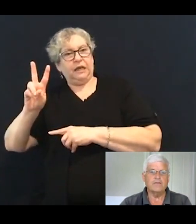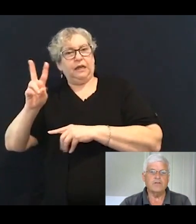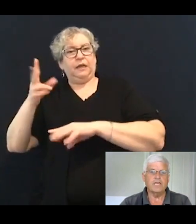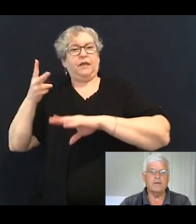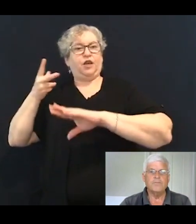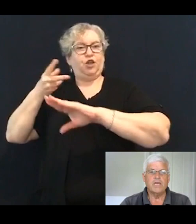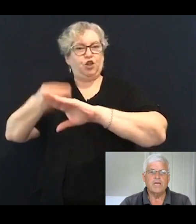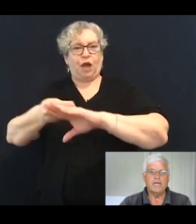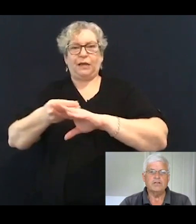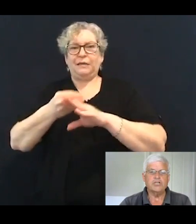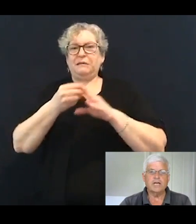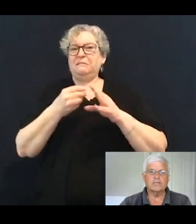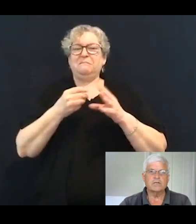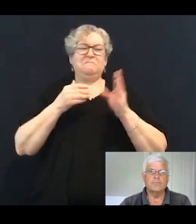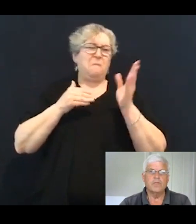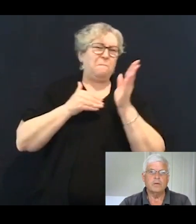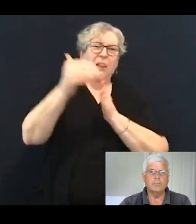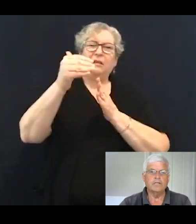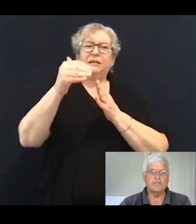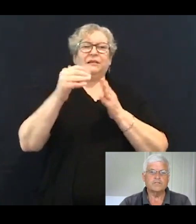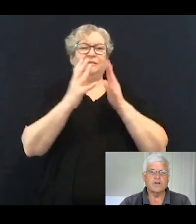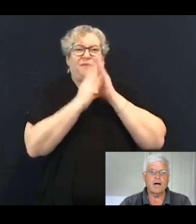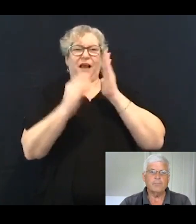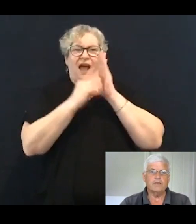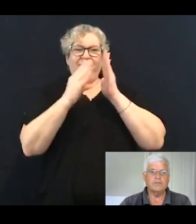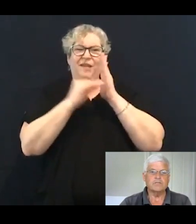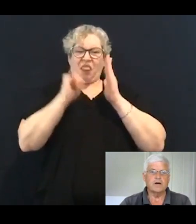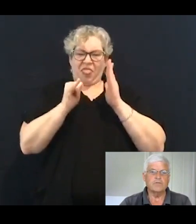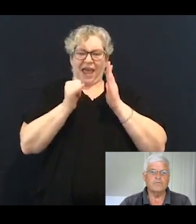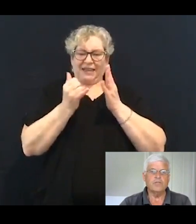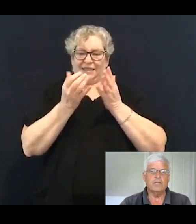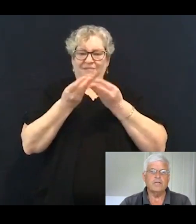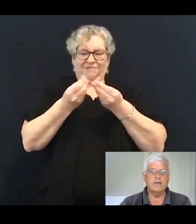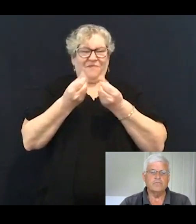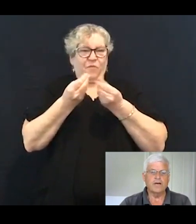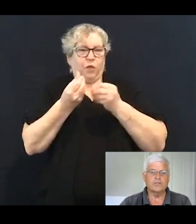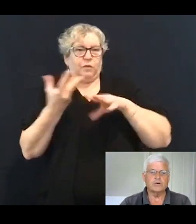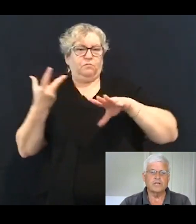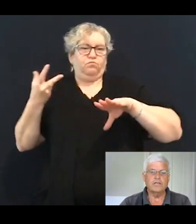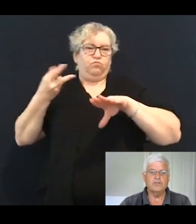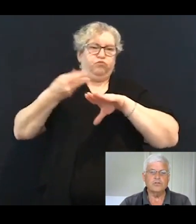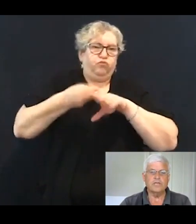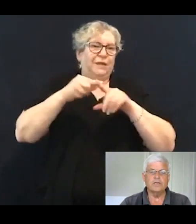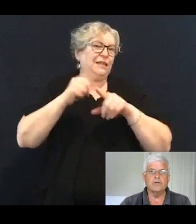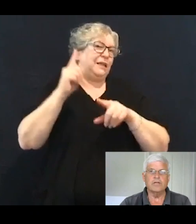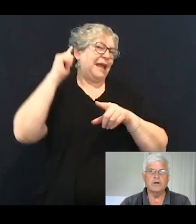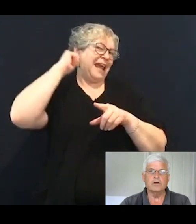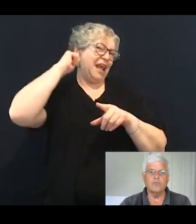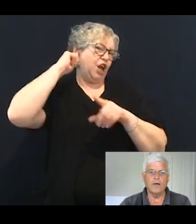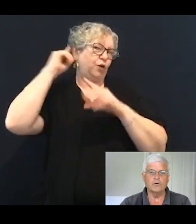inject billions of copies of the vector into the inner ear of a mouse.